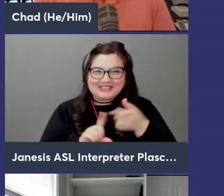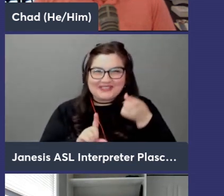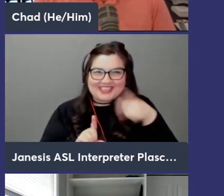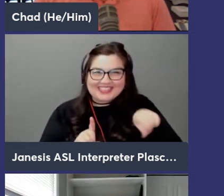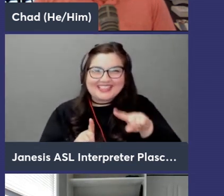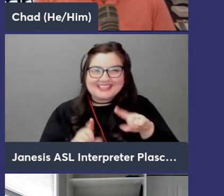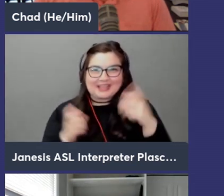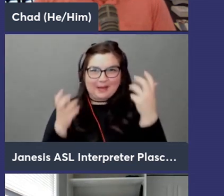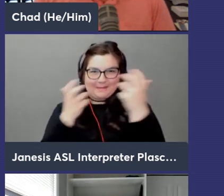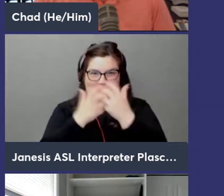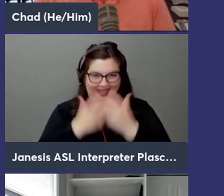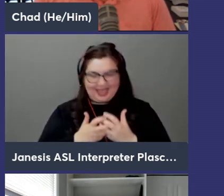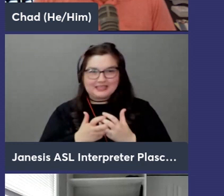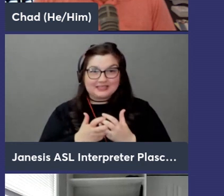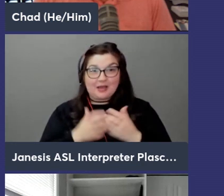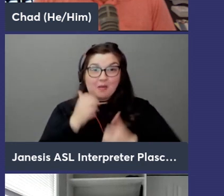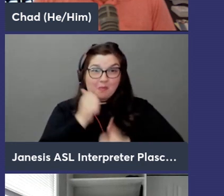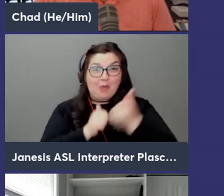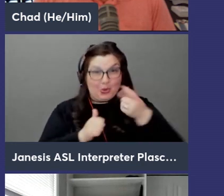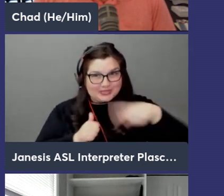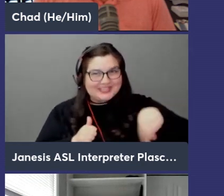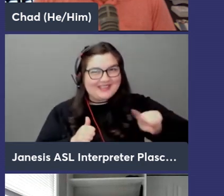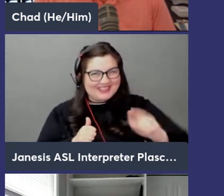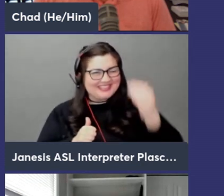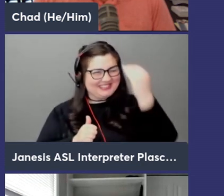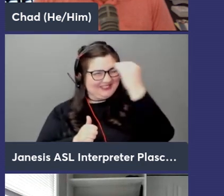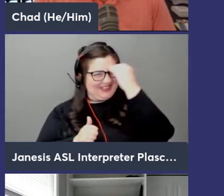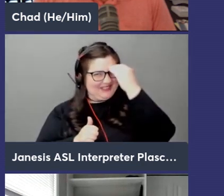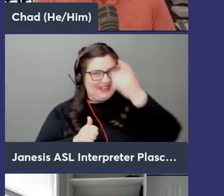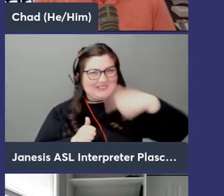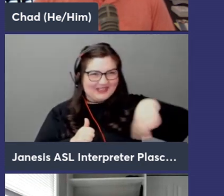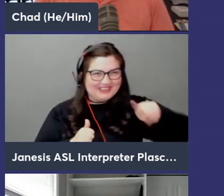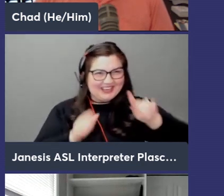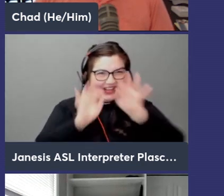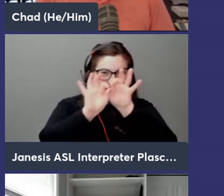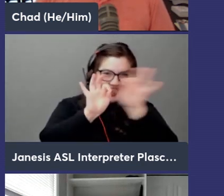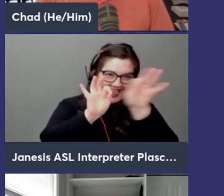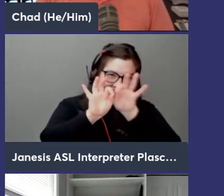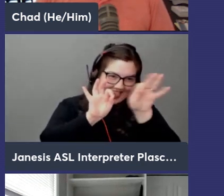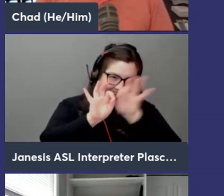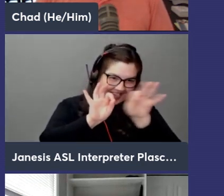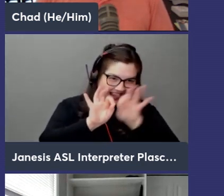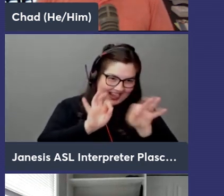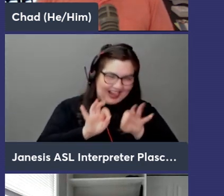most of these probably looks really familiar to anybody that's used to working